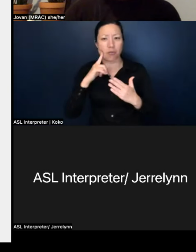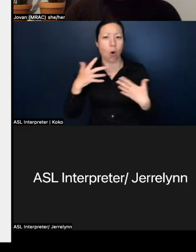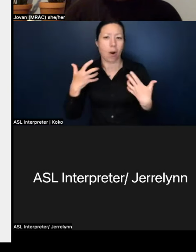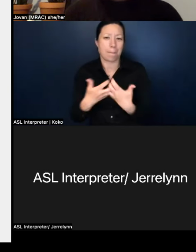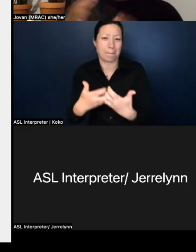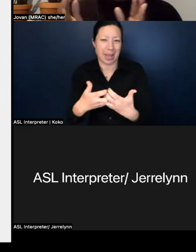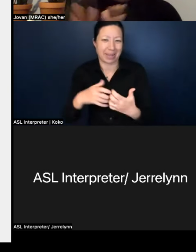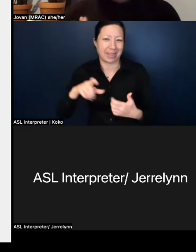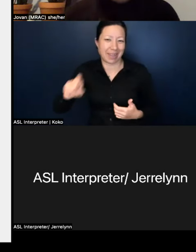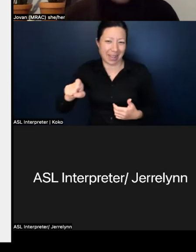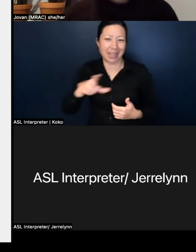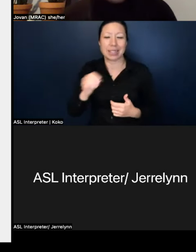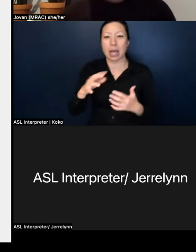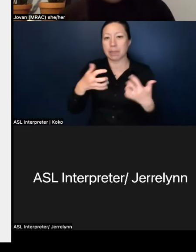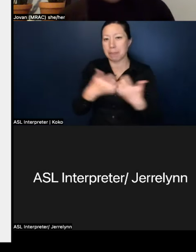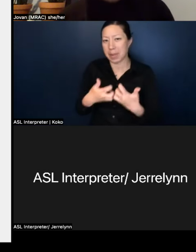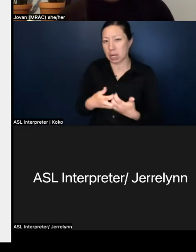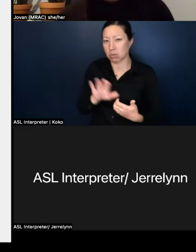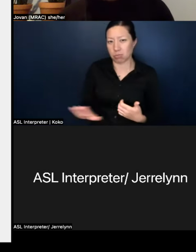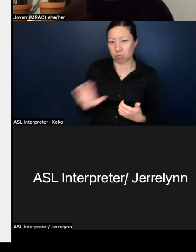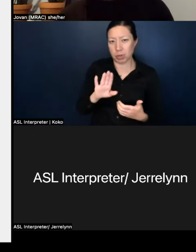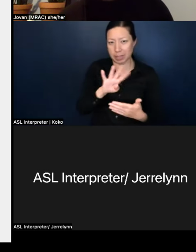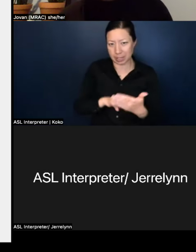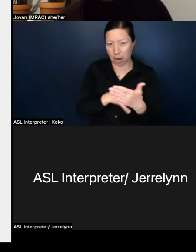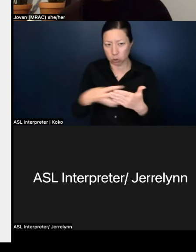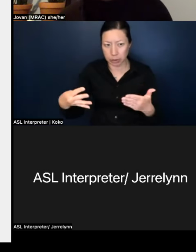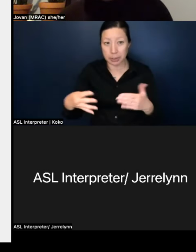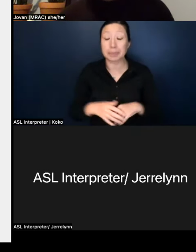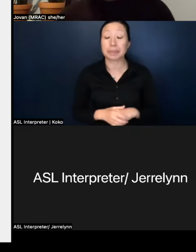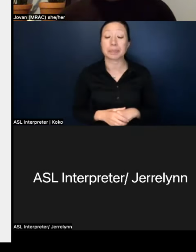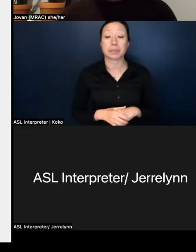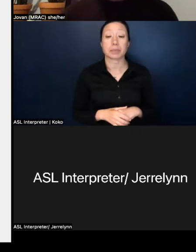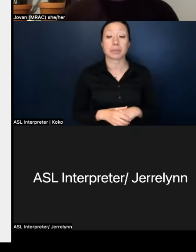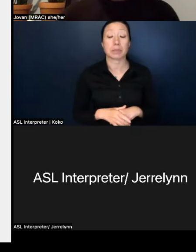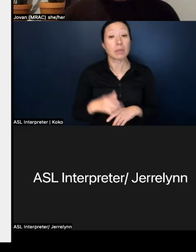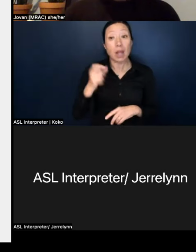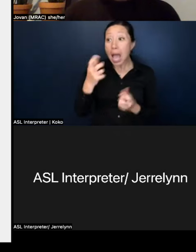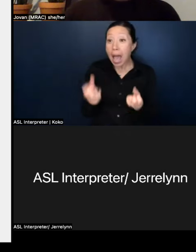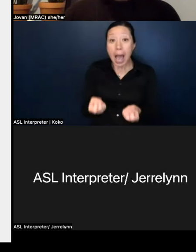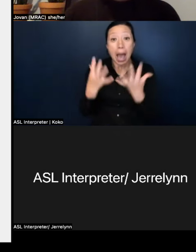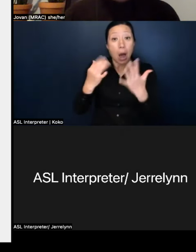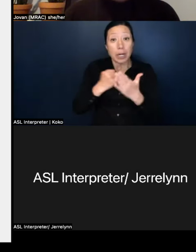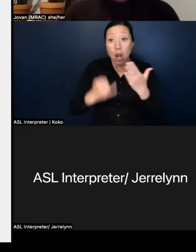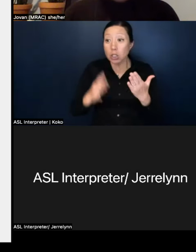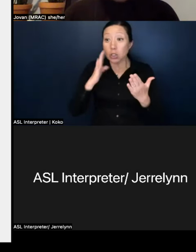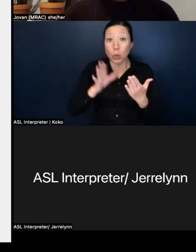In terms of how many artists will be selected, we have funding for 10 artists.